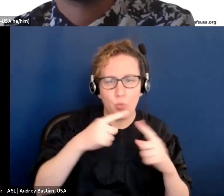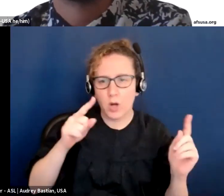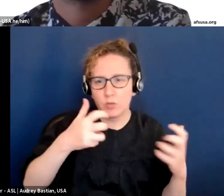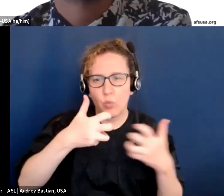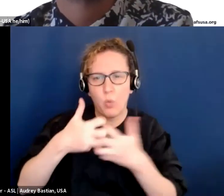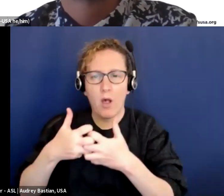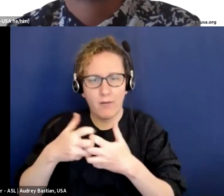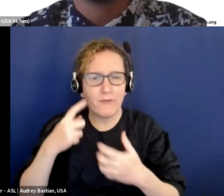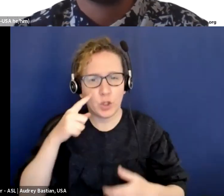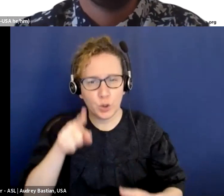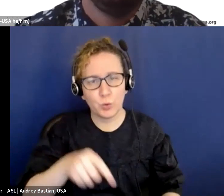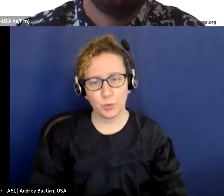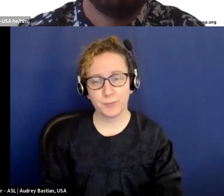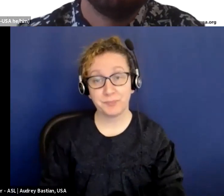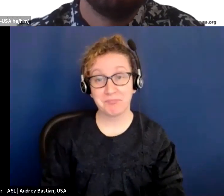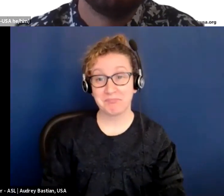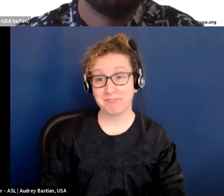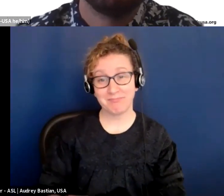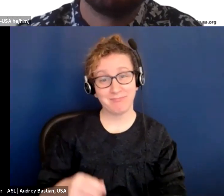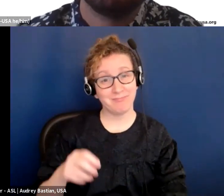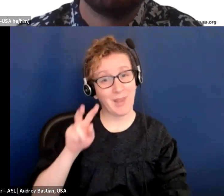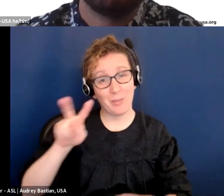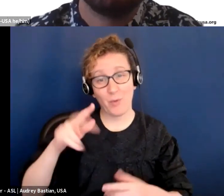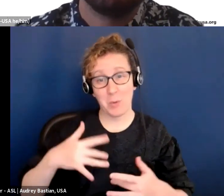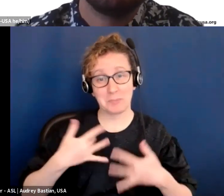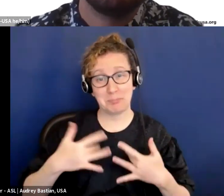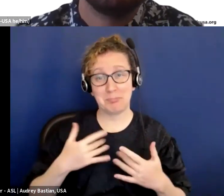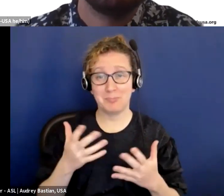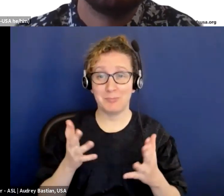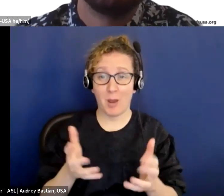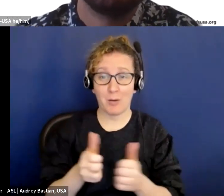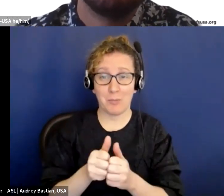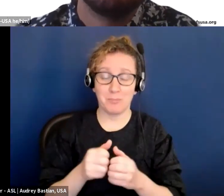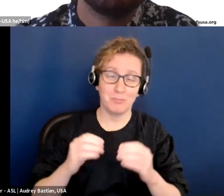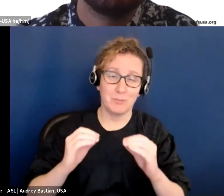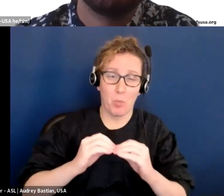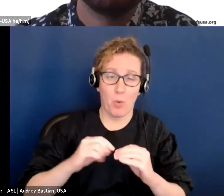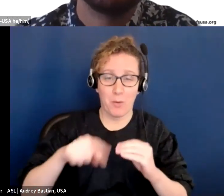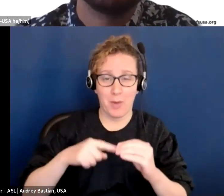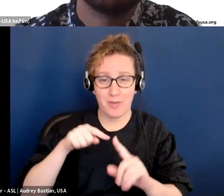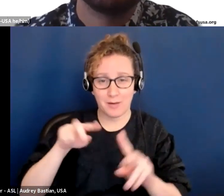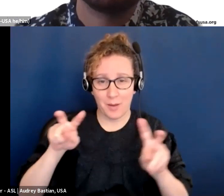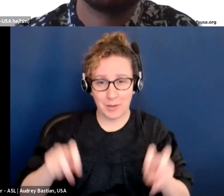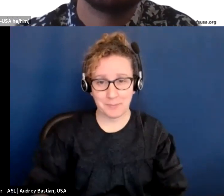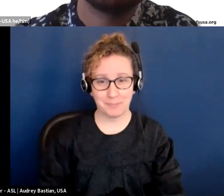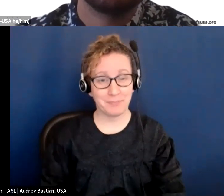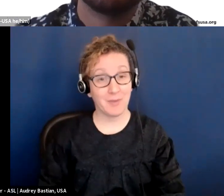I look forward to talking more about that. >> JUSTIN HARFORD: Thank you, Brittany. That